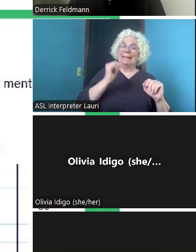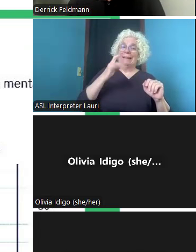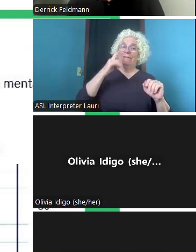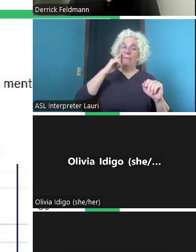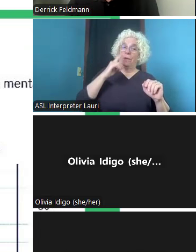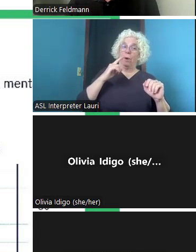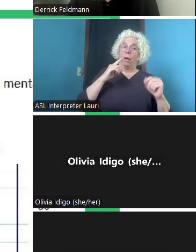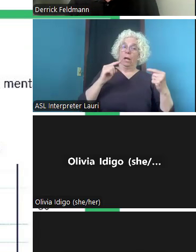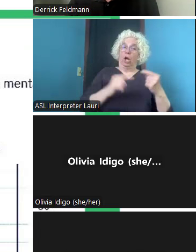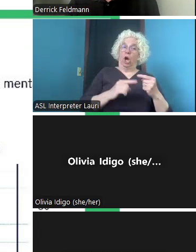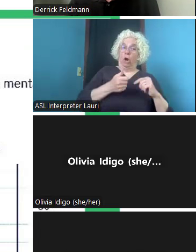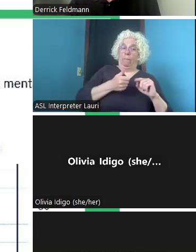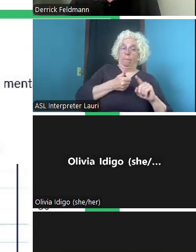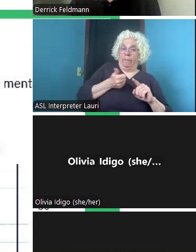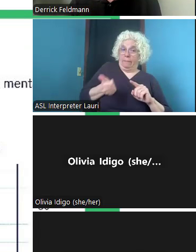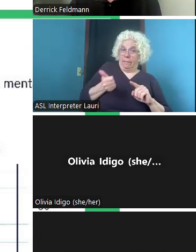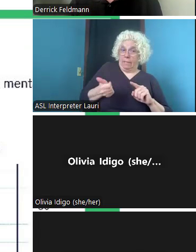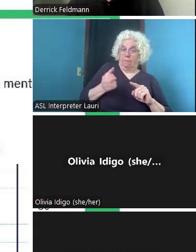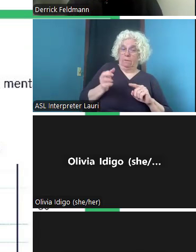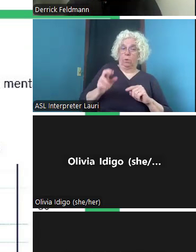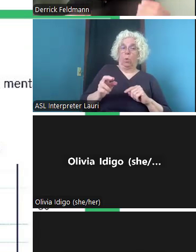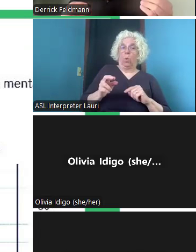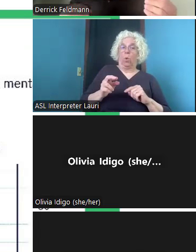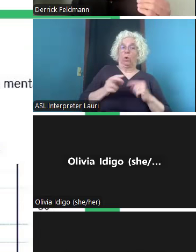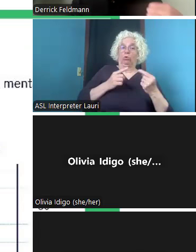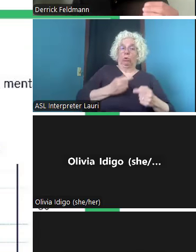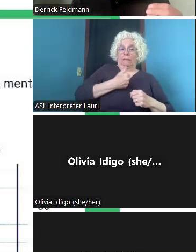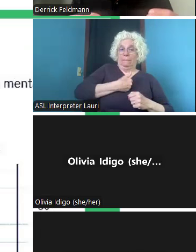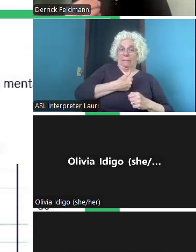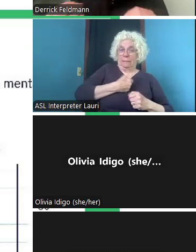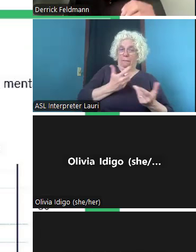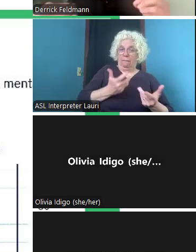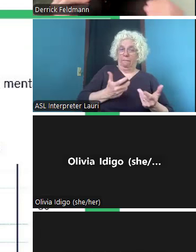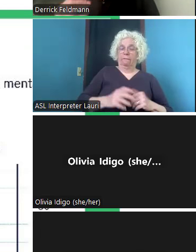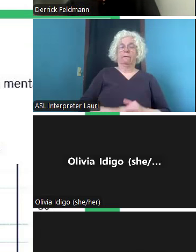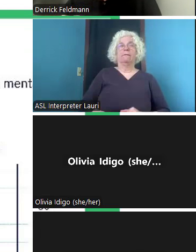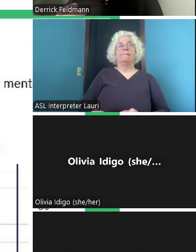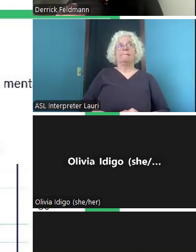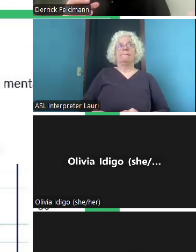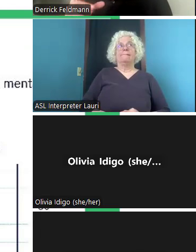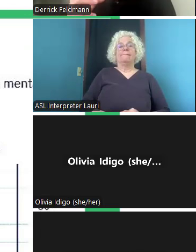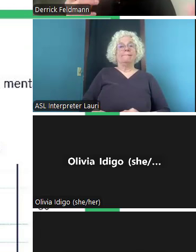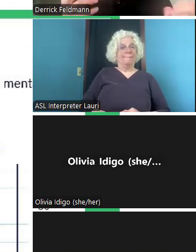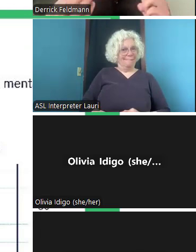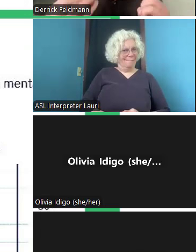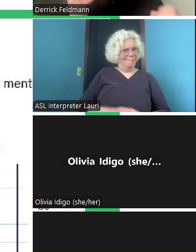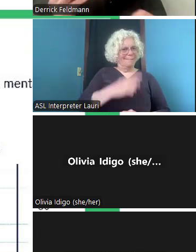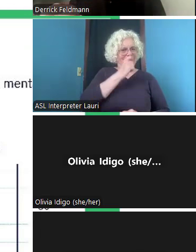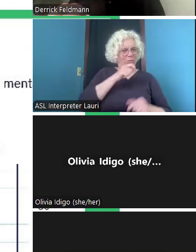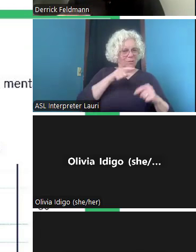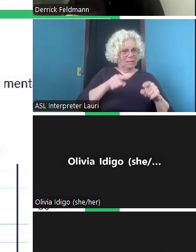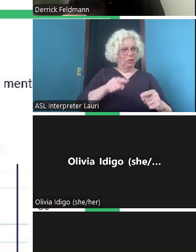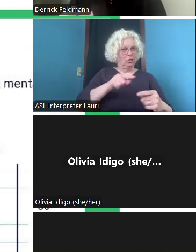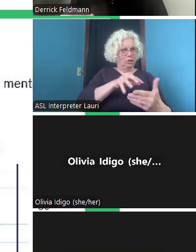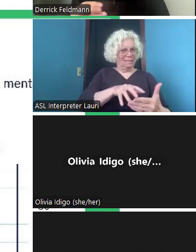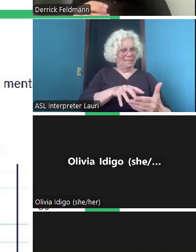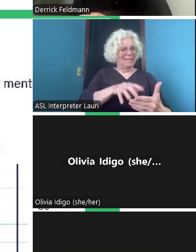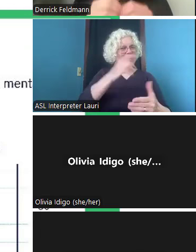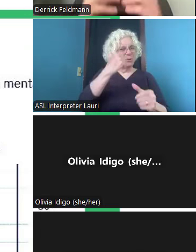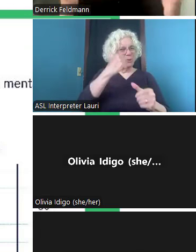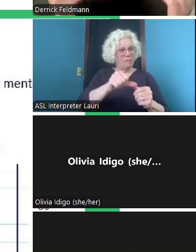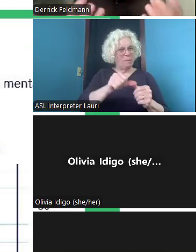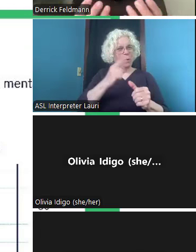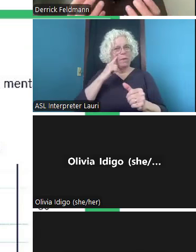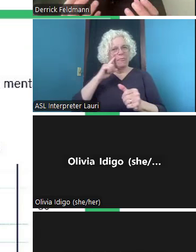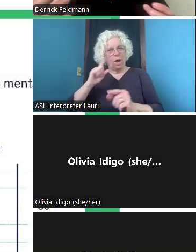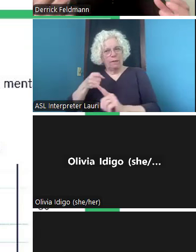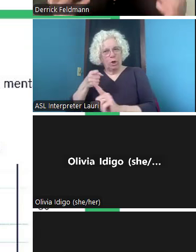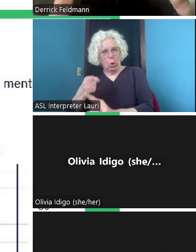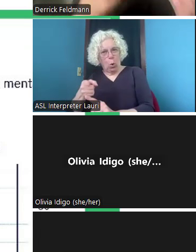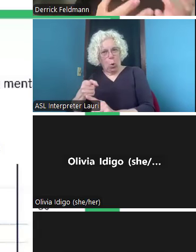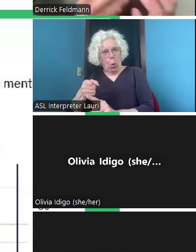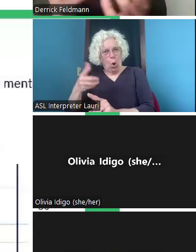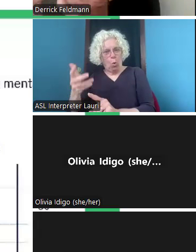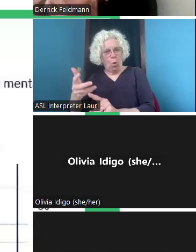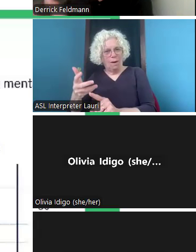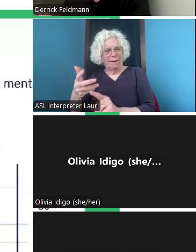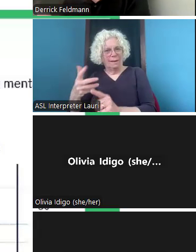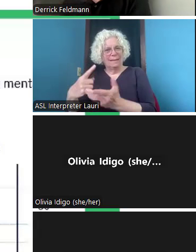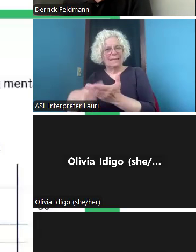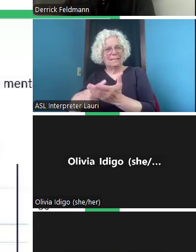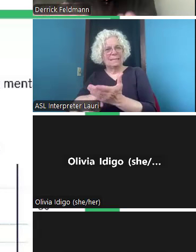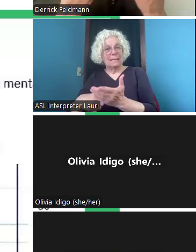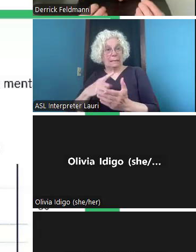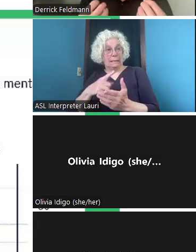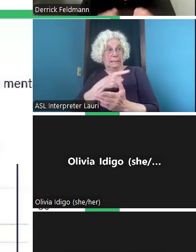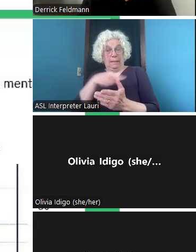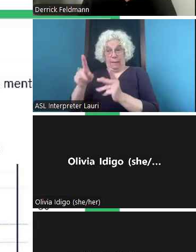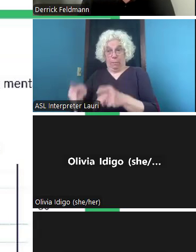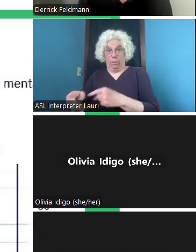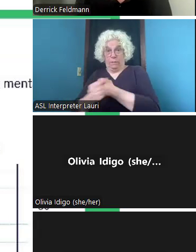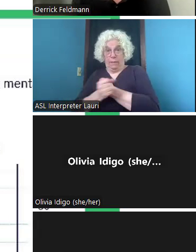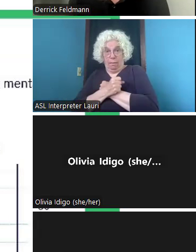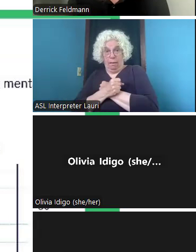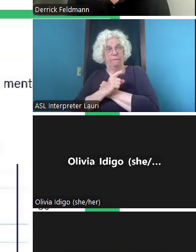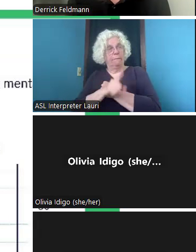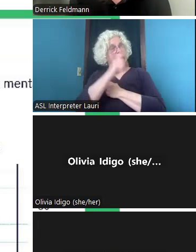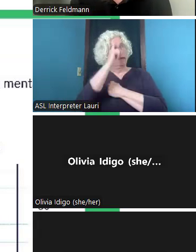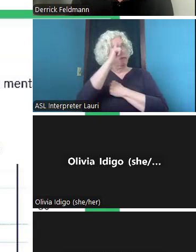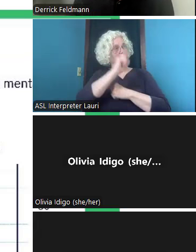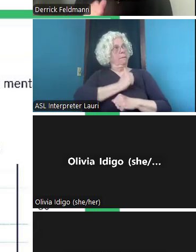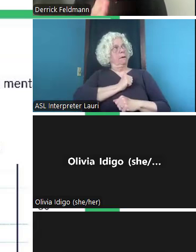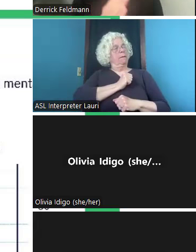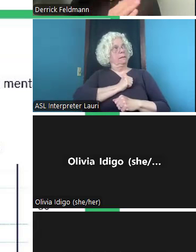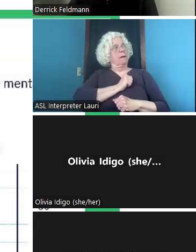But but also to support and struggling with our own mental health. So it was interesting during the study, while the intention right there was to try to obviously talk about their loved one, they turned to themselves to also respond.